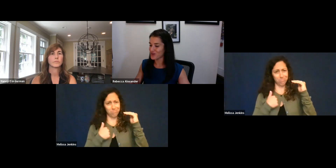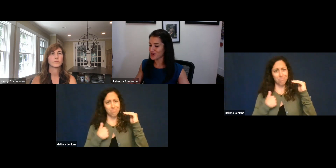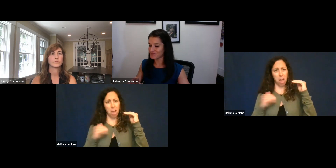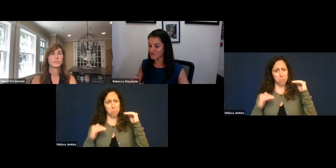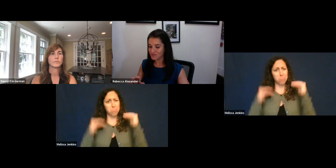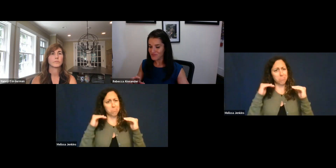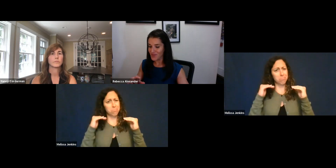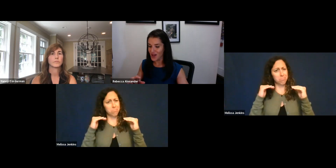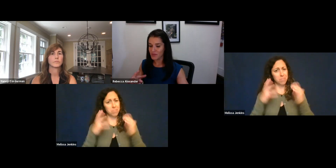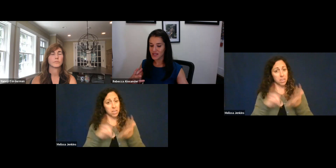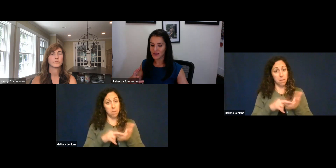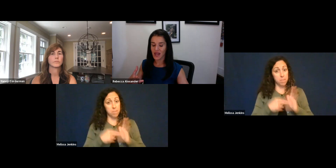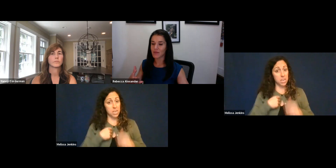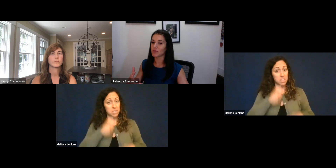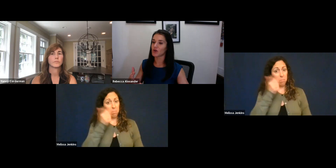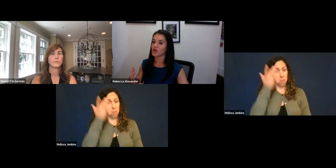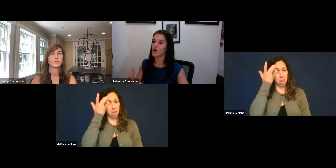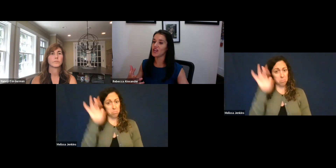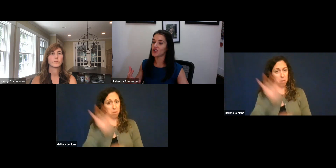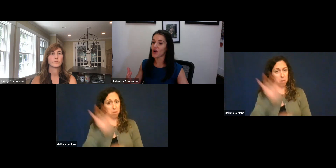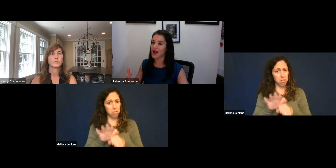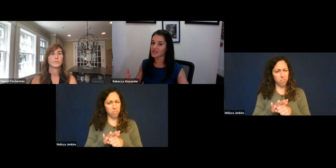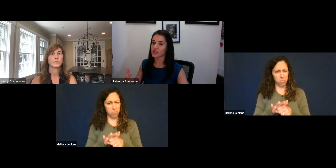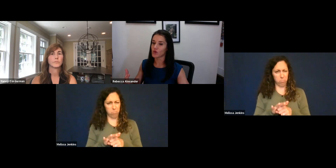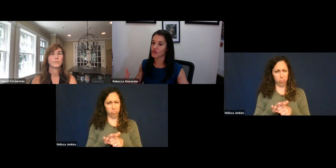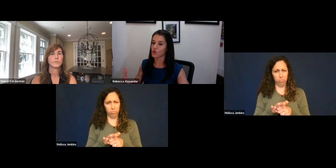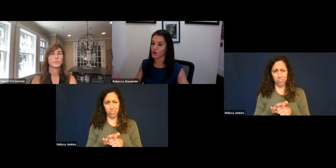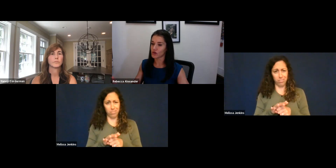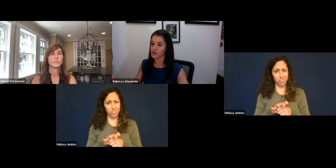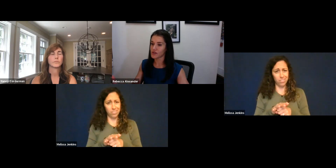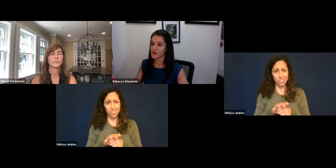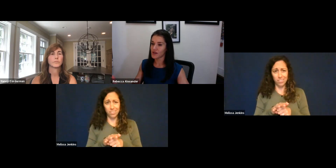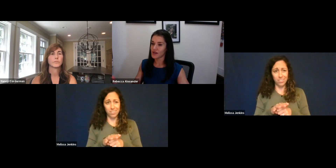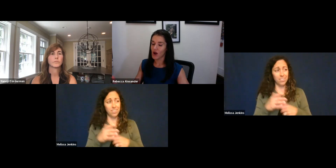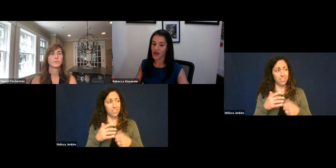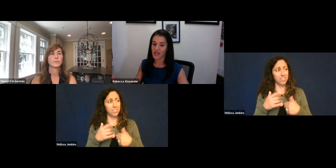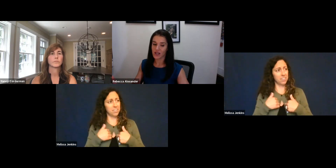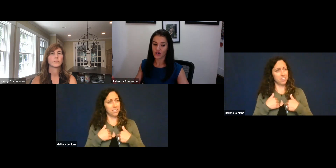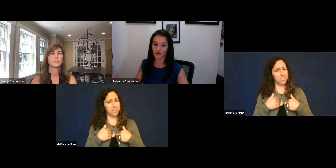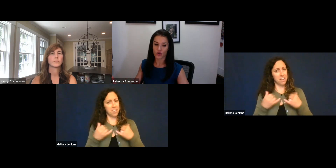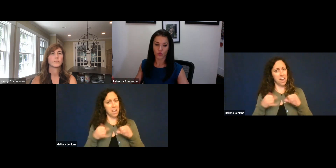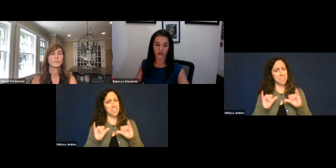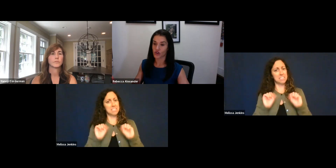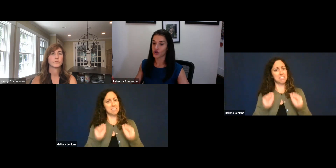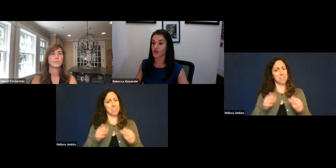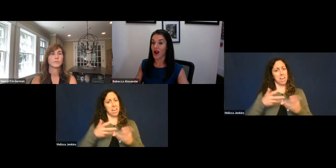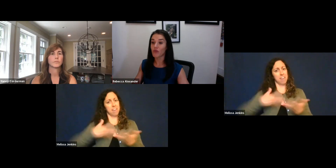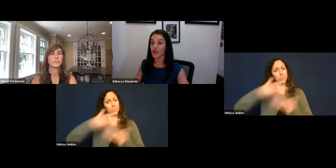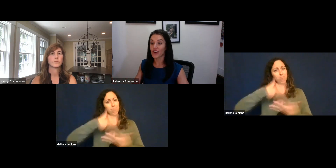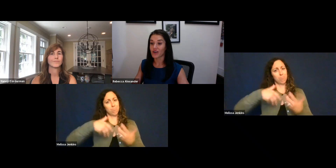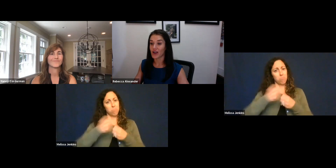or incapable of interacting with the world. Now, I can't control what jerks are out there,